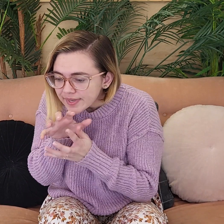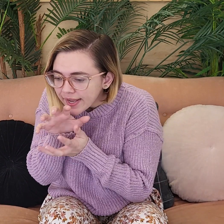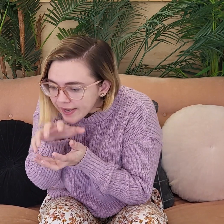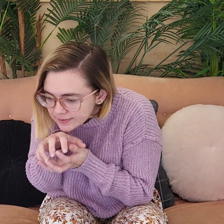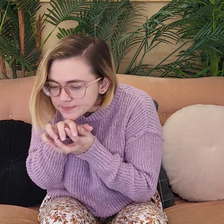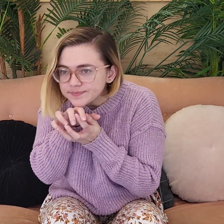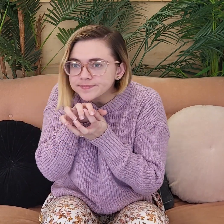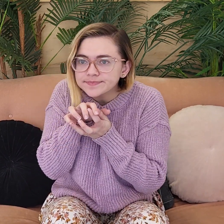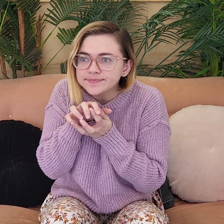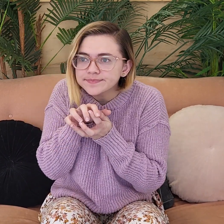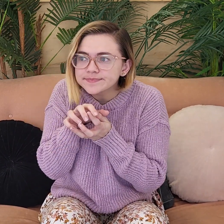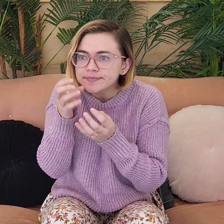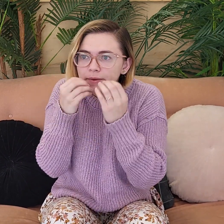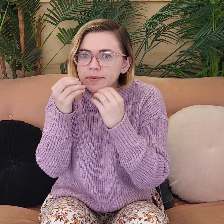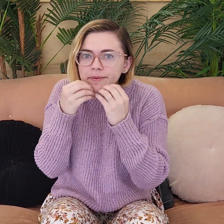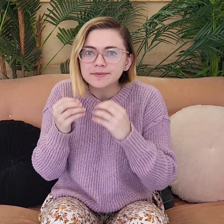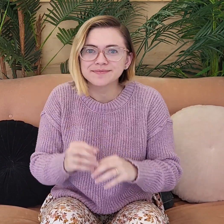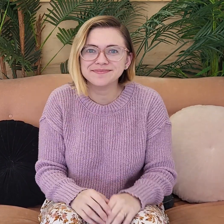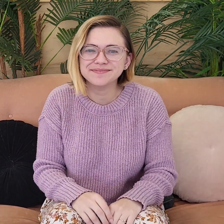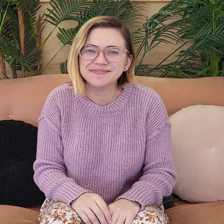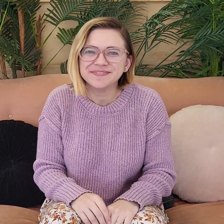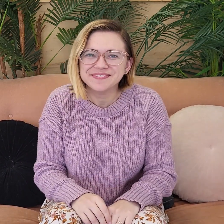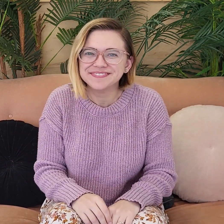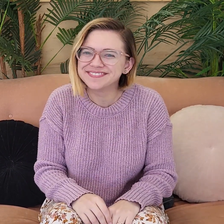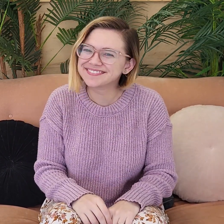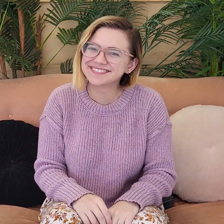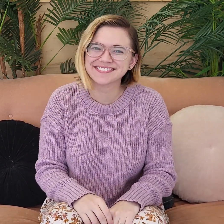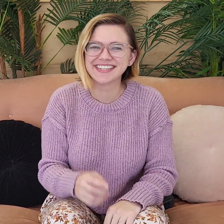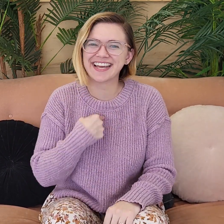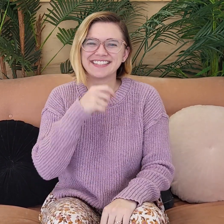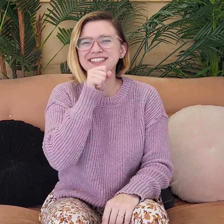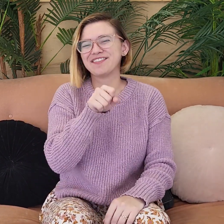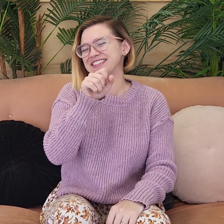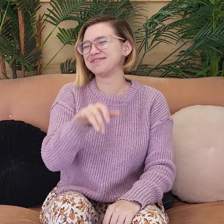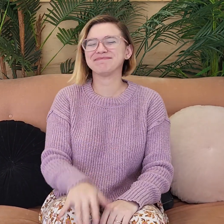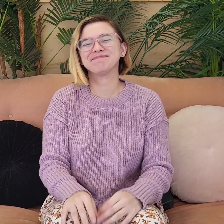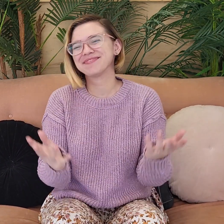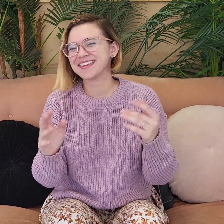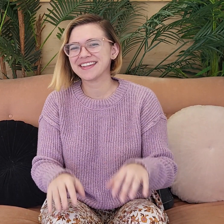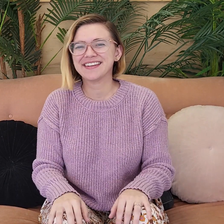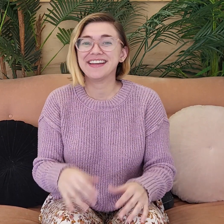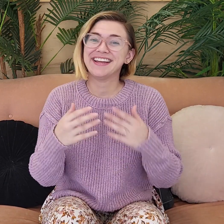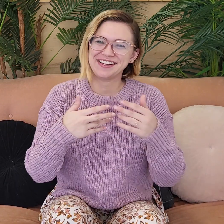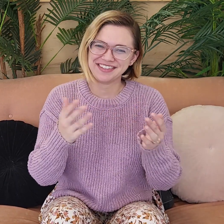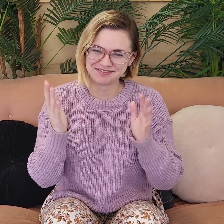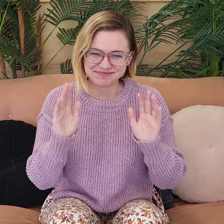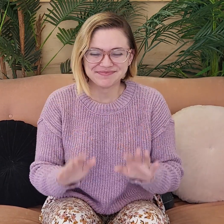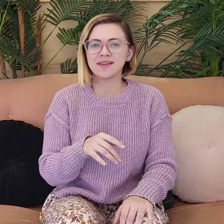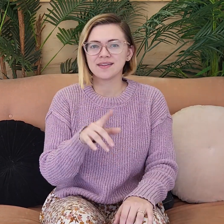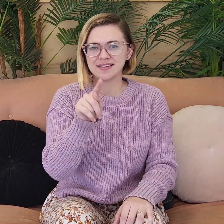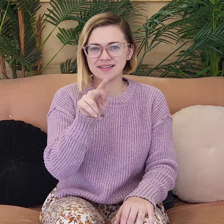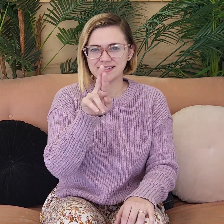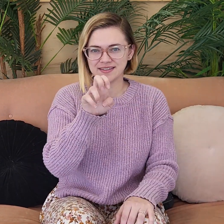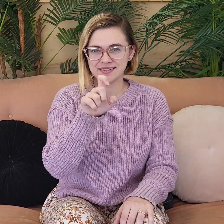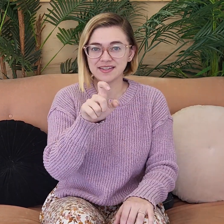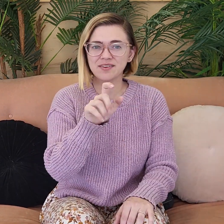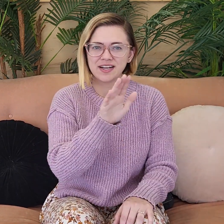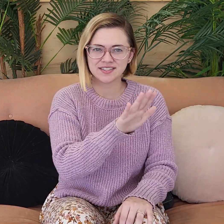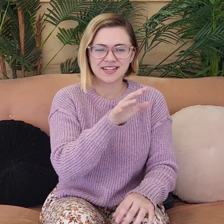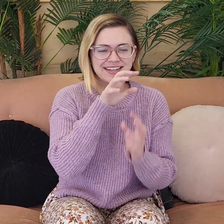and going about so that it can eat on them. Just love it! I love it so much anyway. So